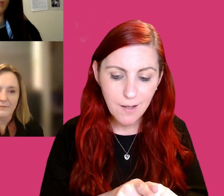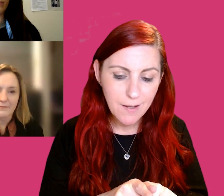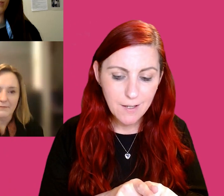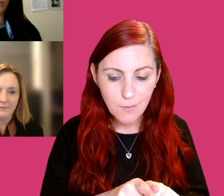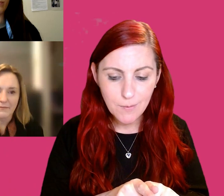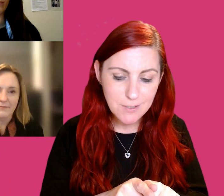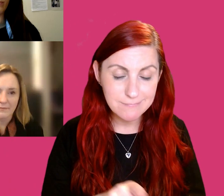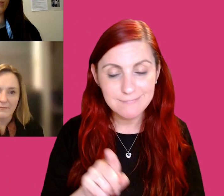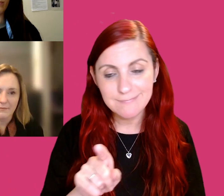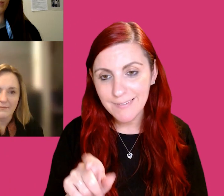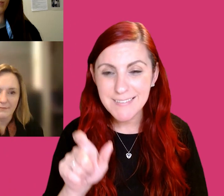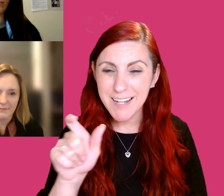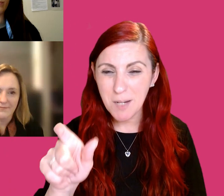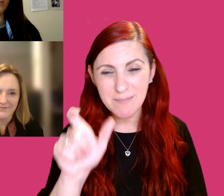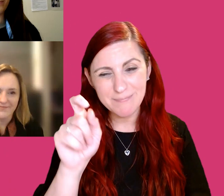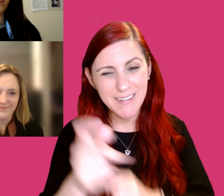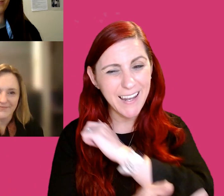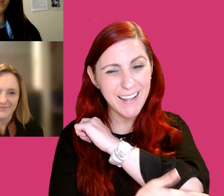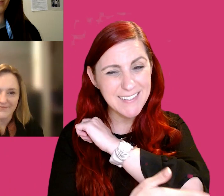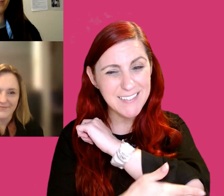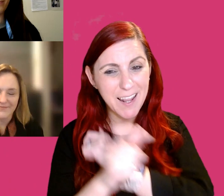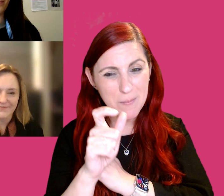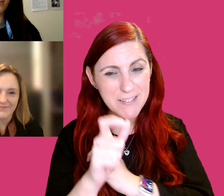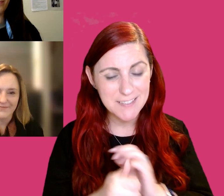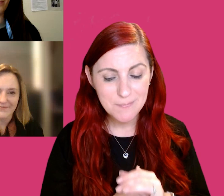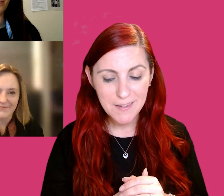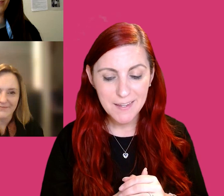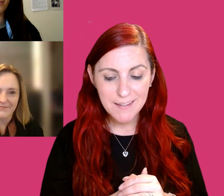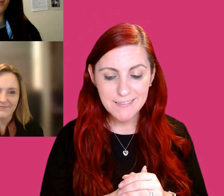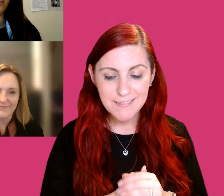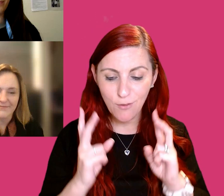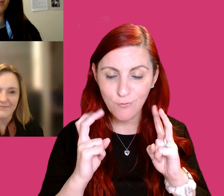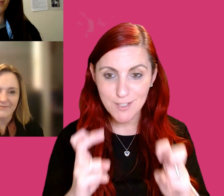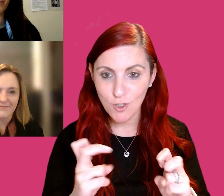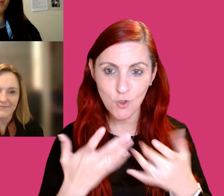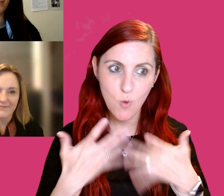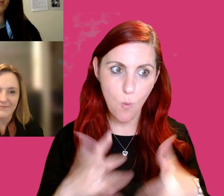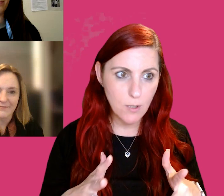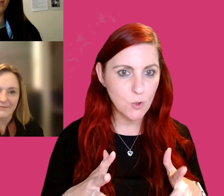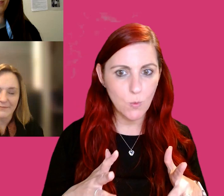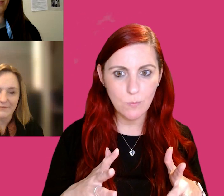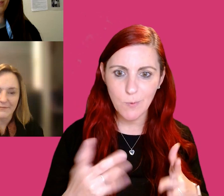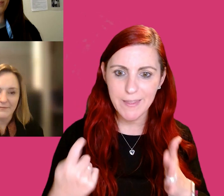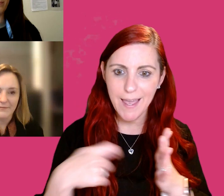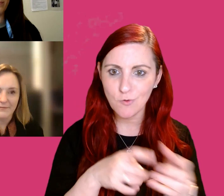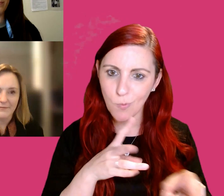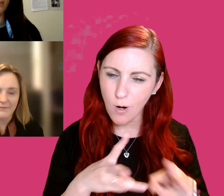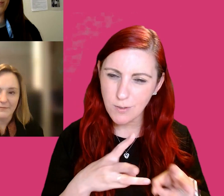speaks to a bit of laziness I think about you know the research in um H and I think happily that that